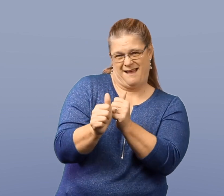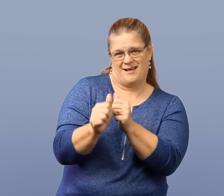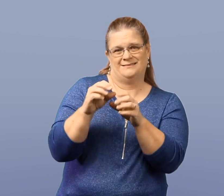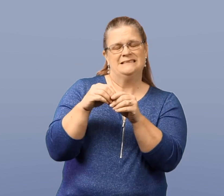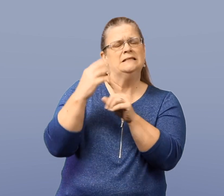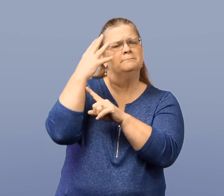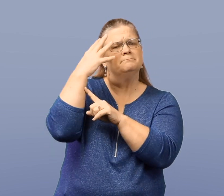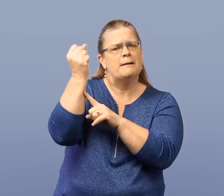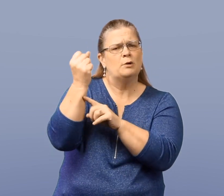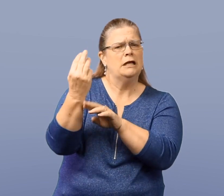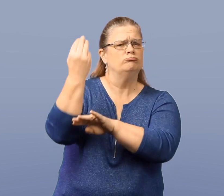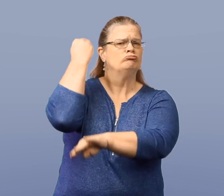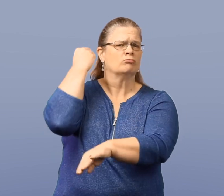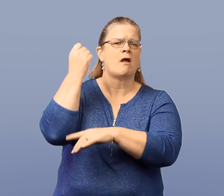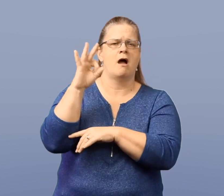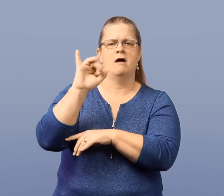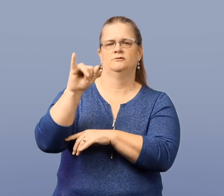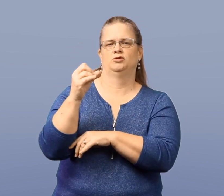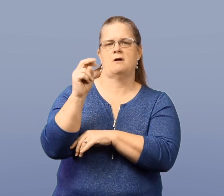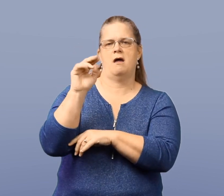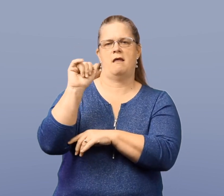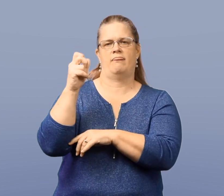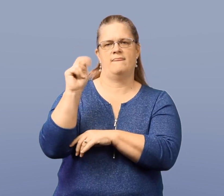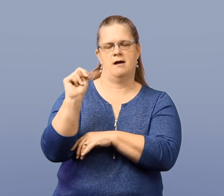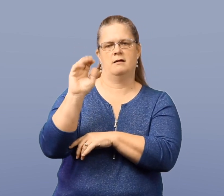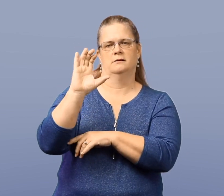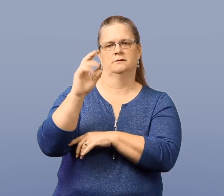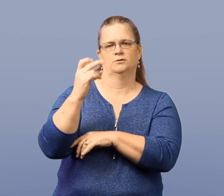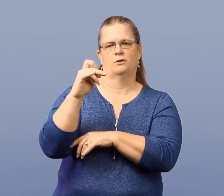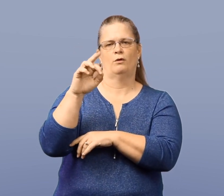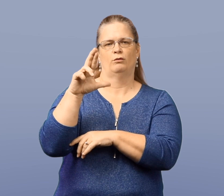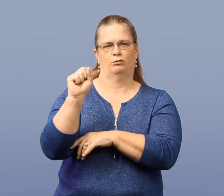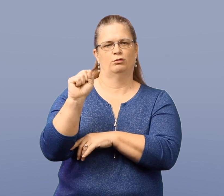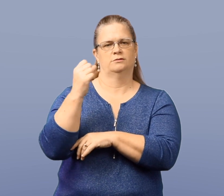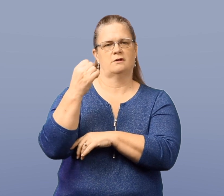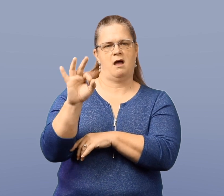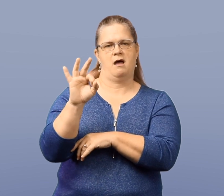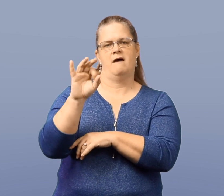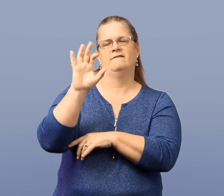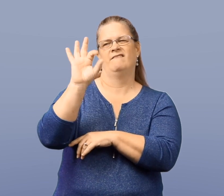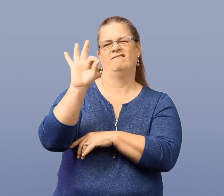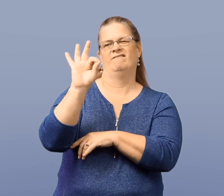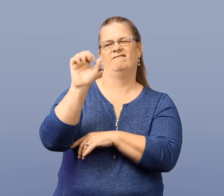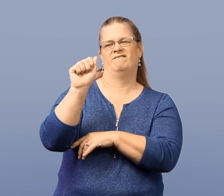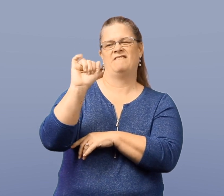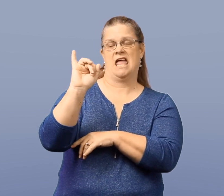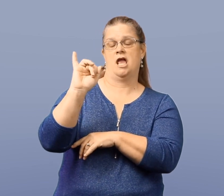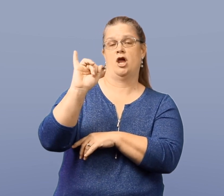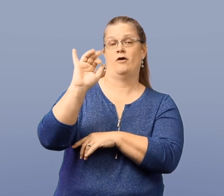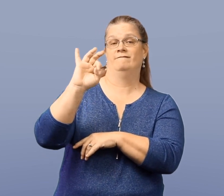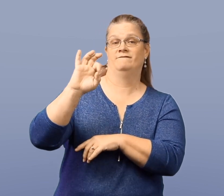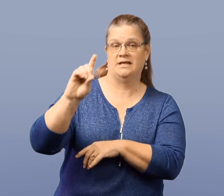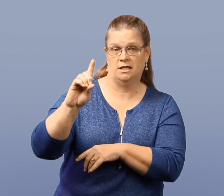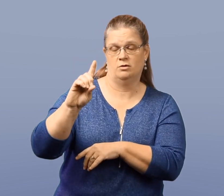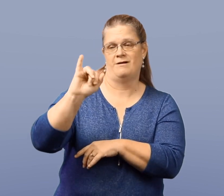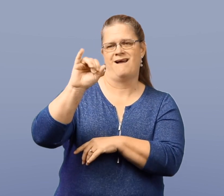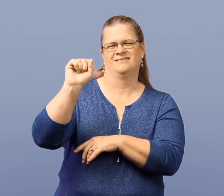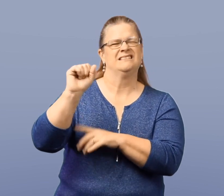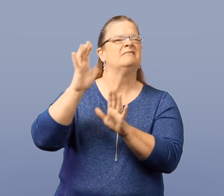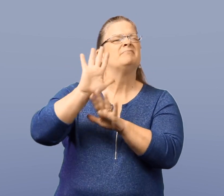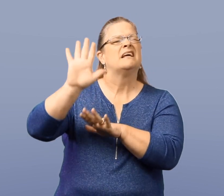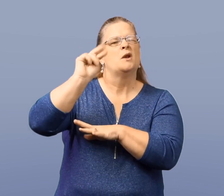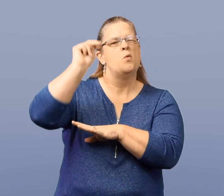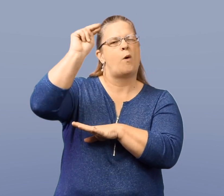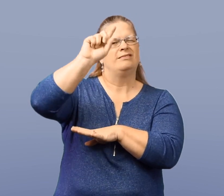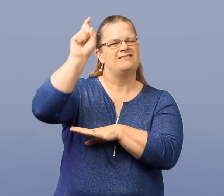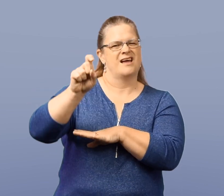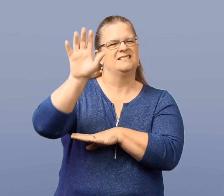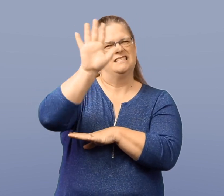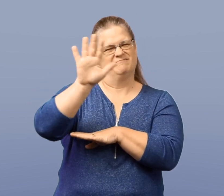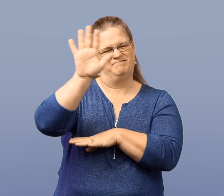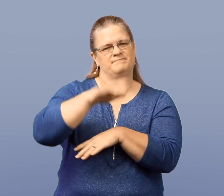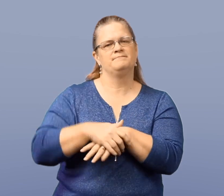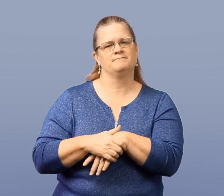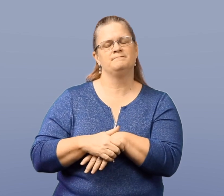That was passed memory of Jonathan Childers of Fairfield, which is in northern Texas.